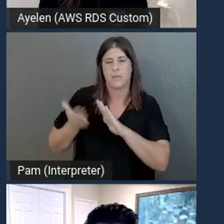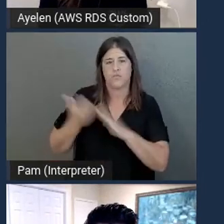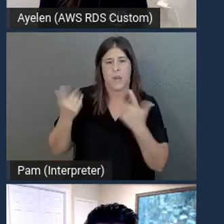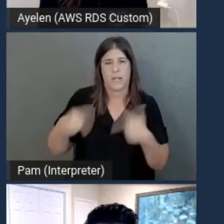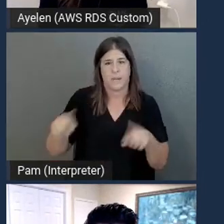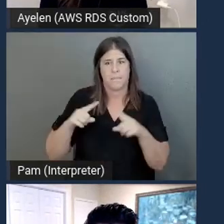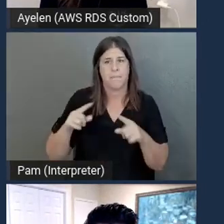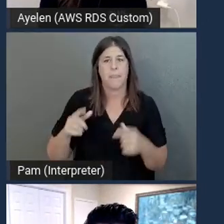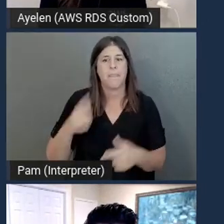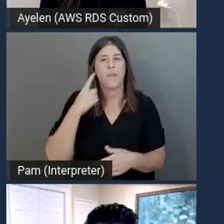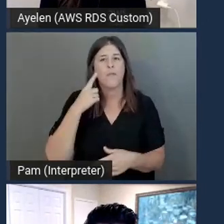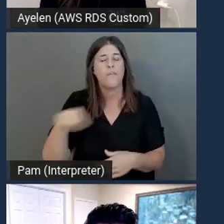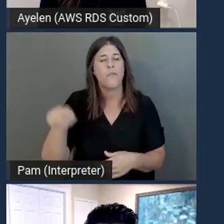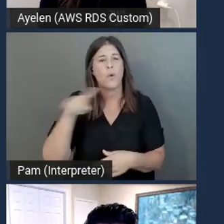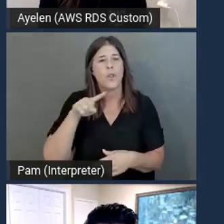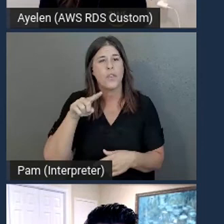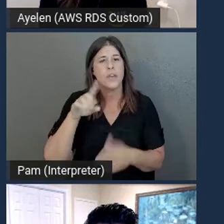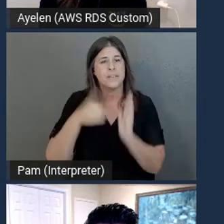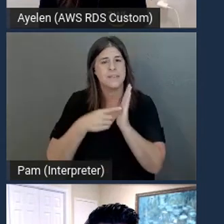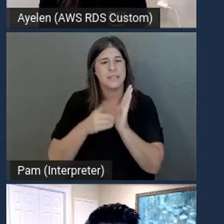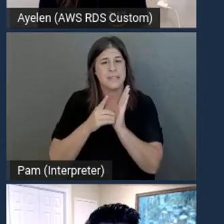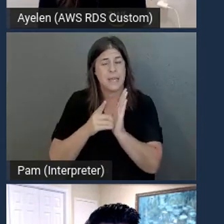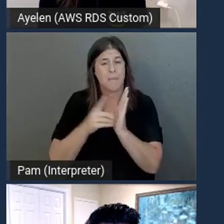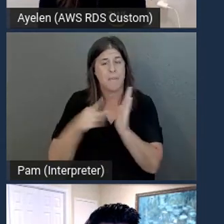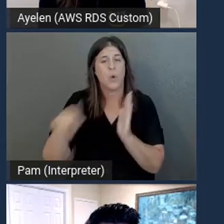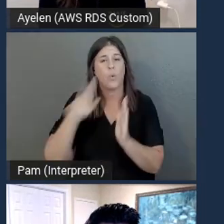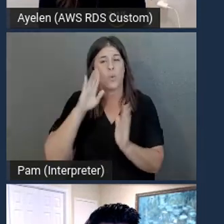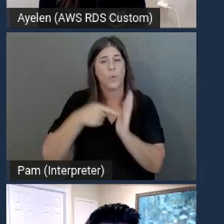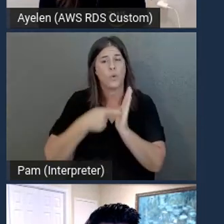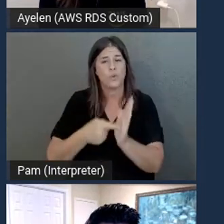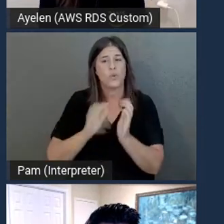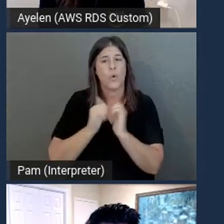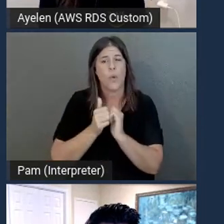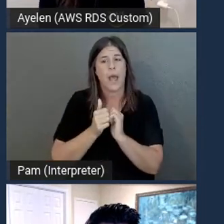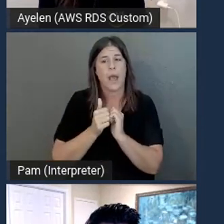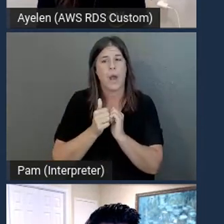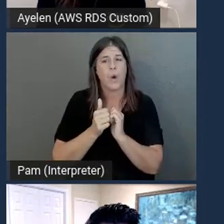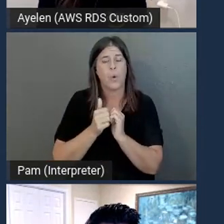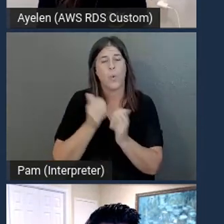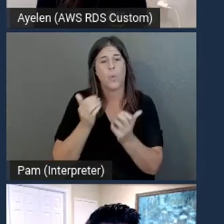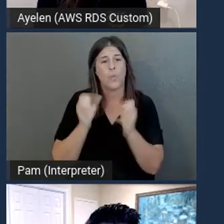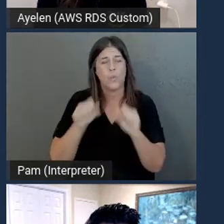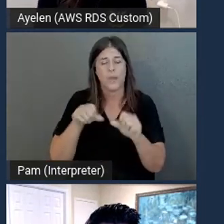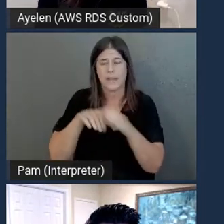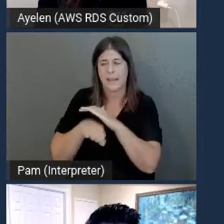For these demo, we are going to show how we can access to rose permissions,